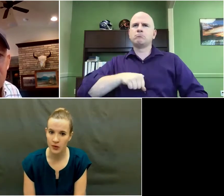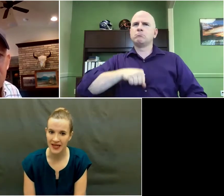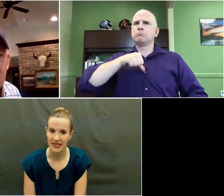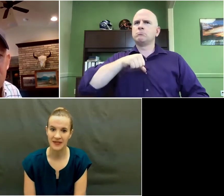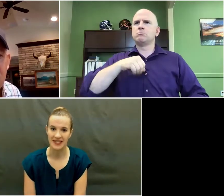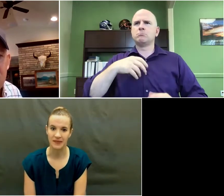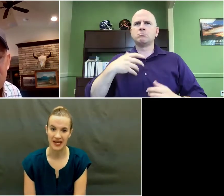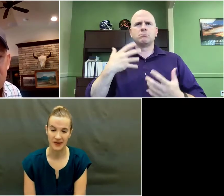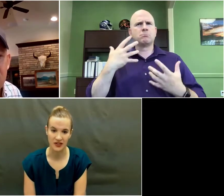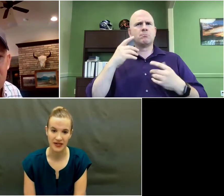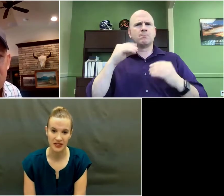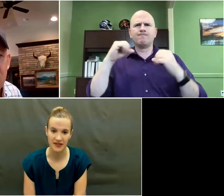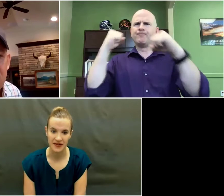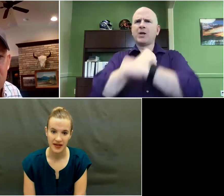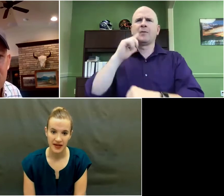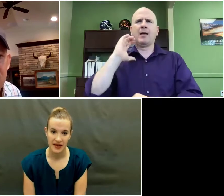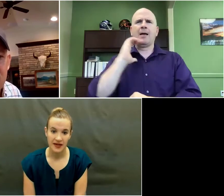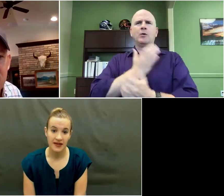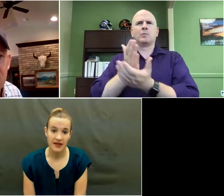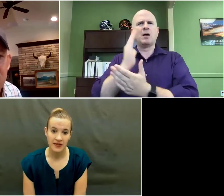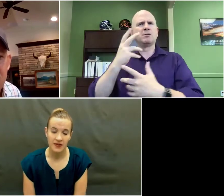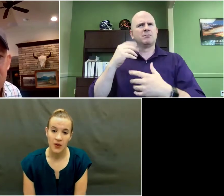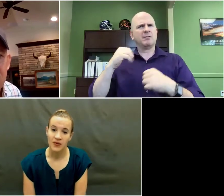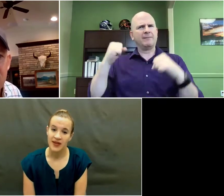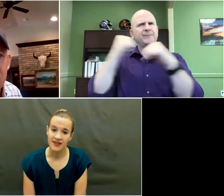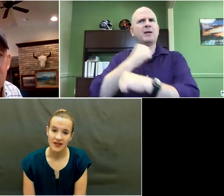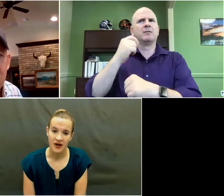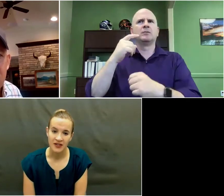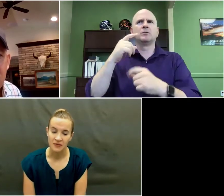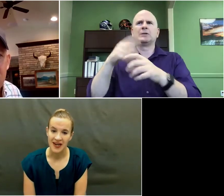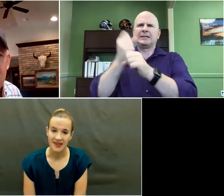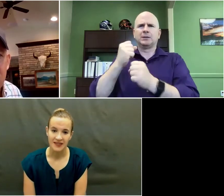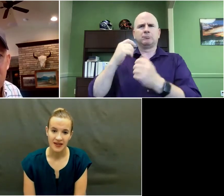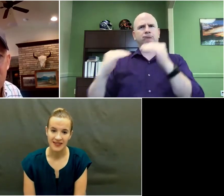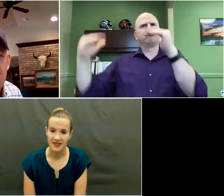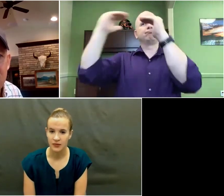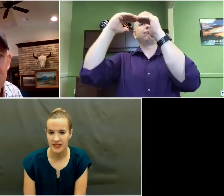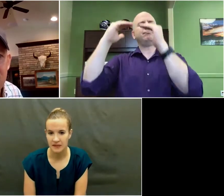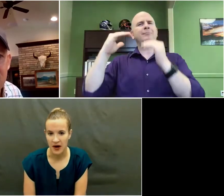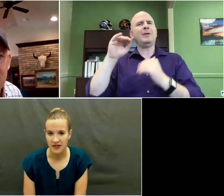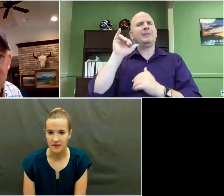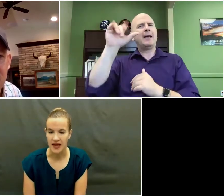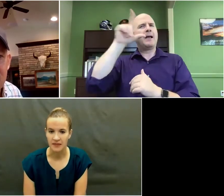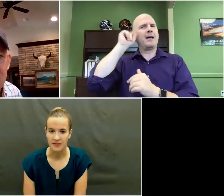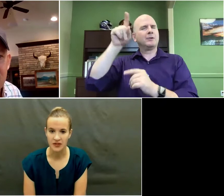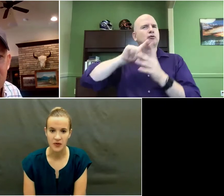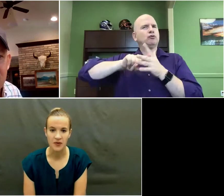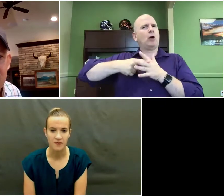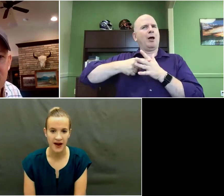being limited by administration. So this encouraged me and really sparked a flame to fight